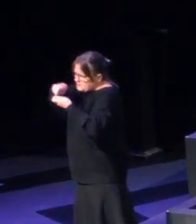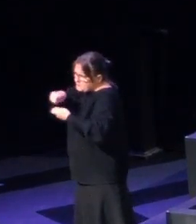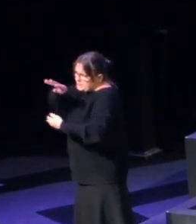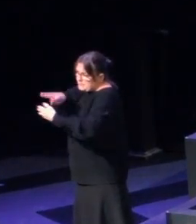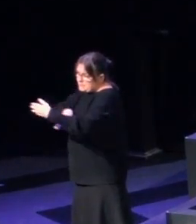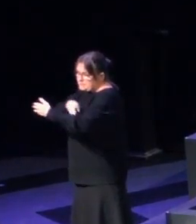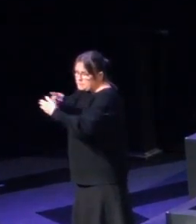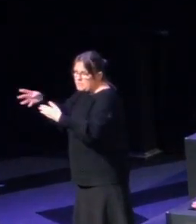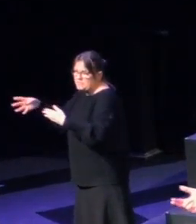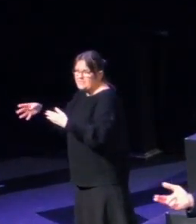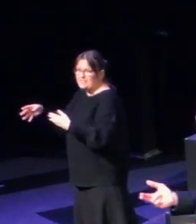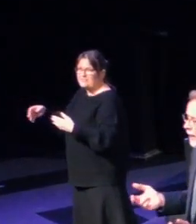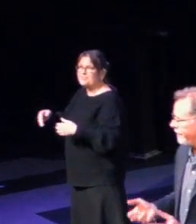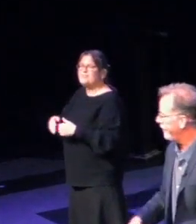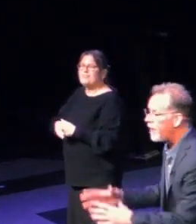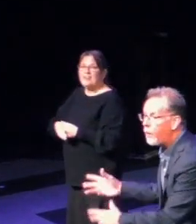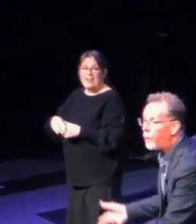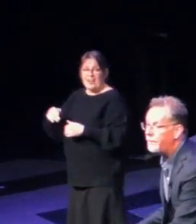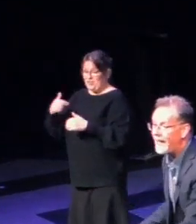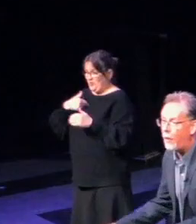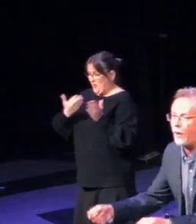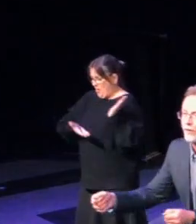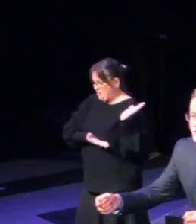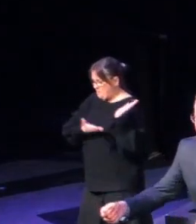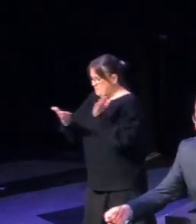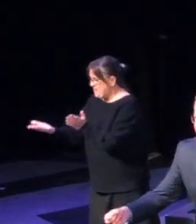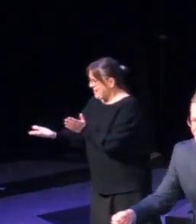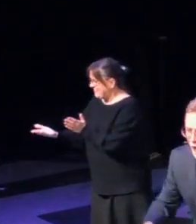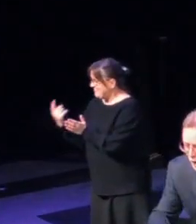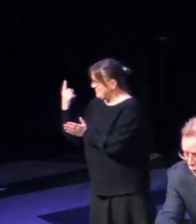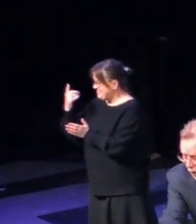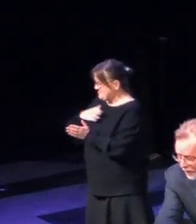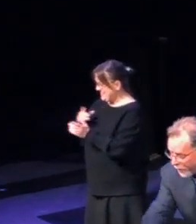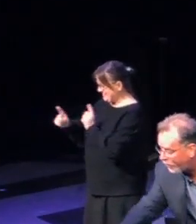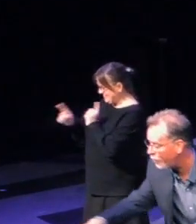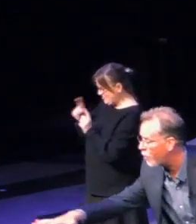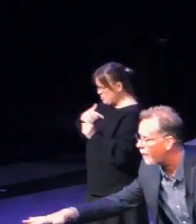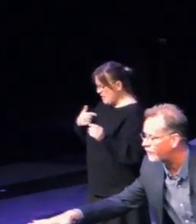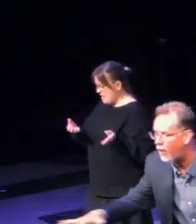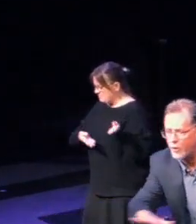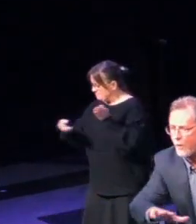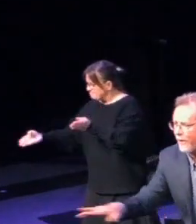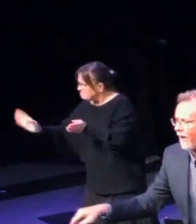So I doing, doing the job interview, whipped out one of those spreadsheets. I walked her through what was all going on.